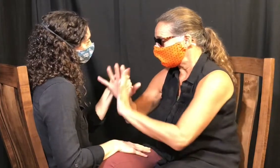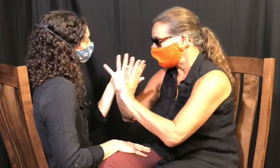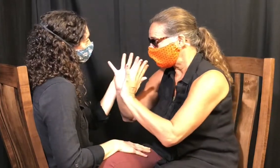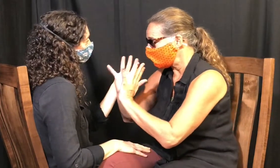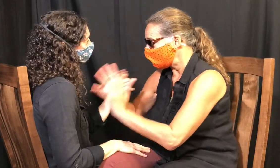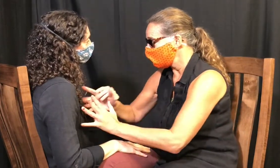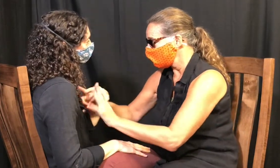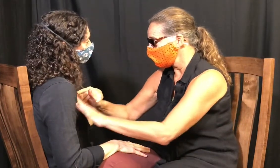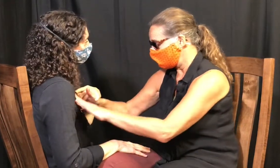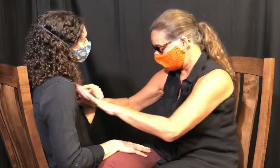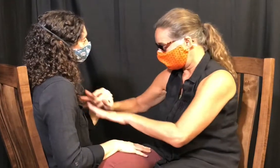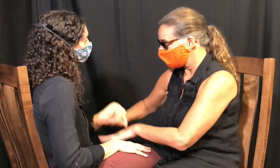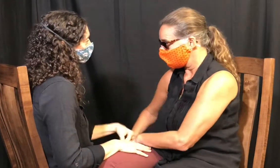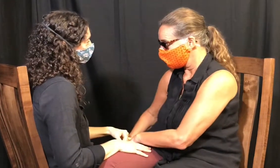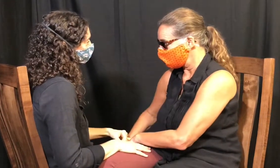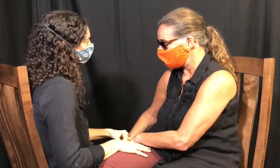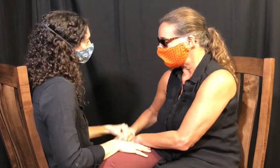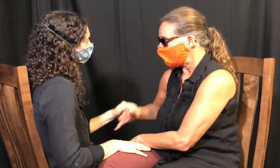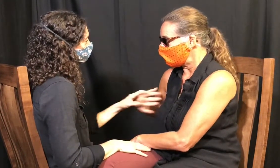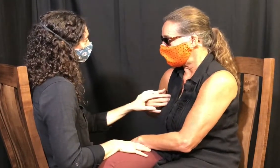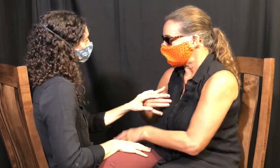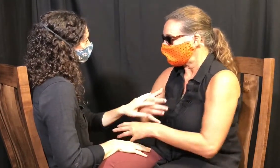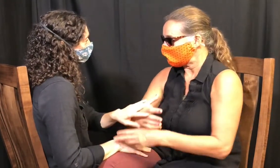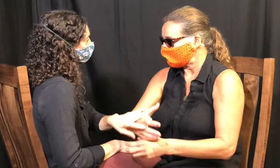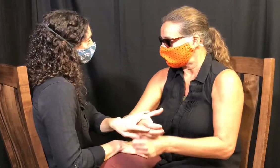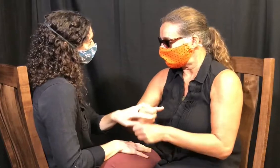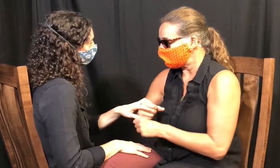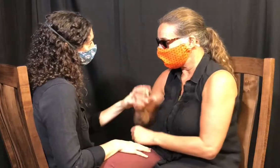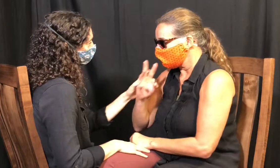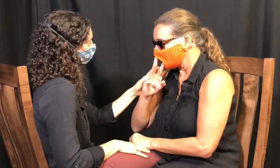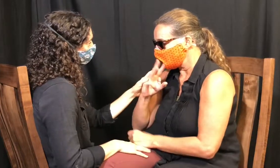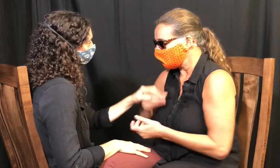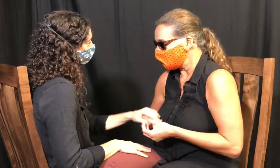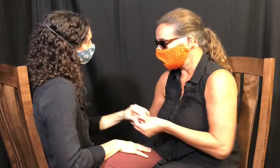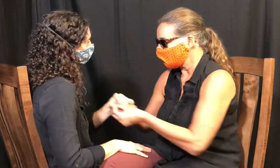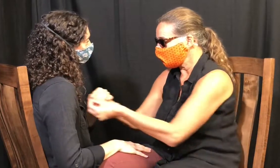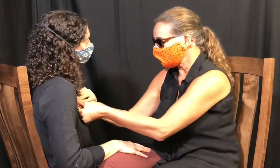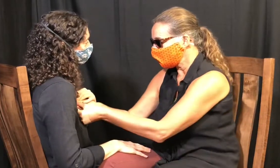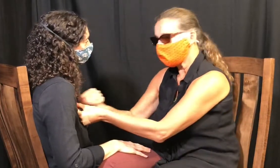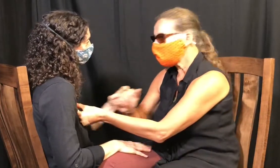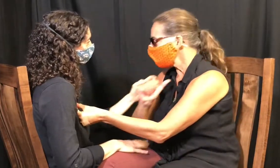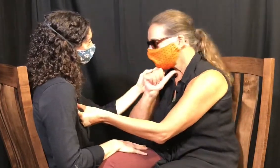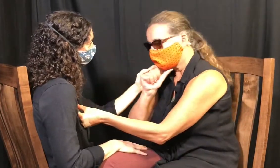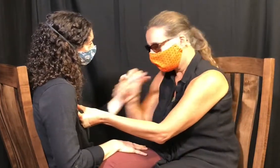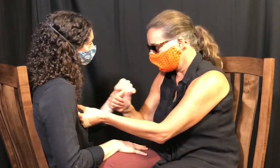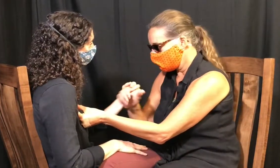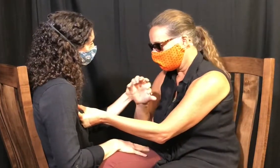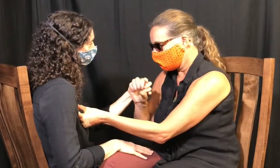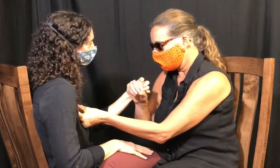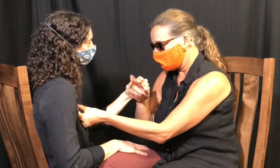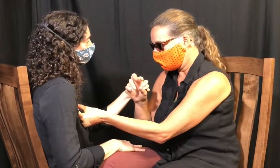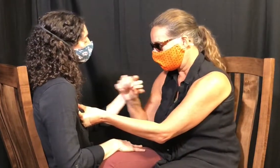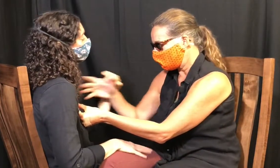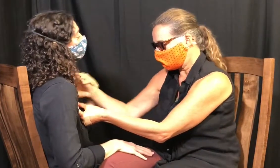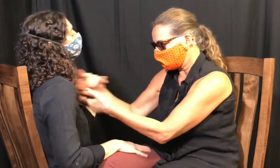When this happens over time, they internalize a feeling that others need to do things for them. What they really need is to learn where and how